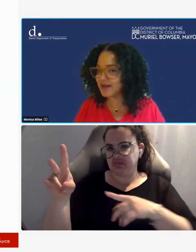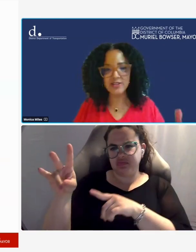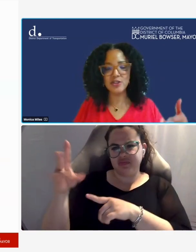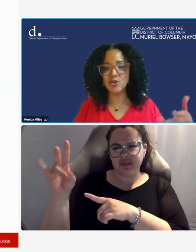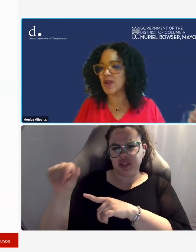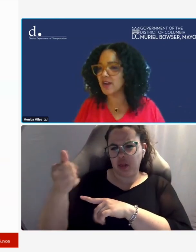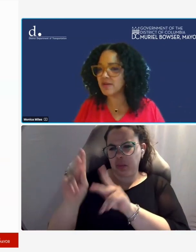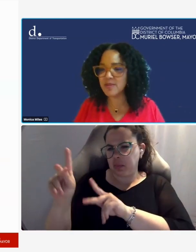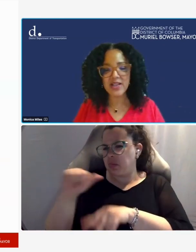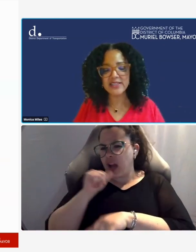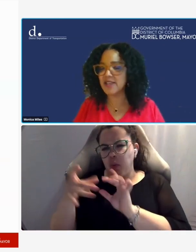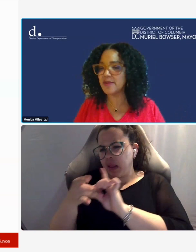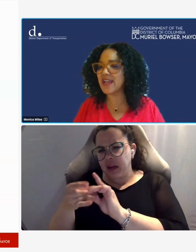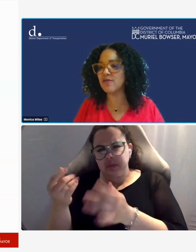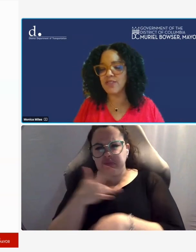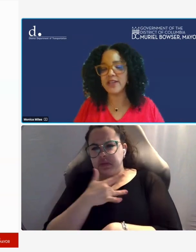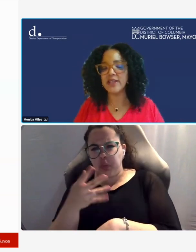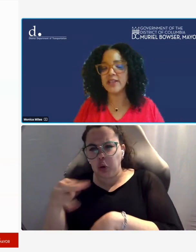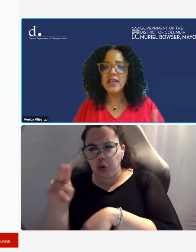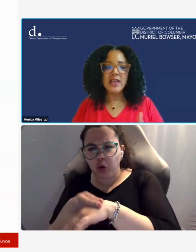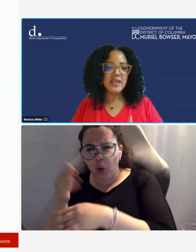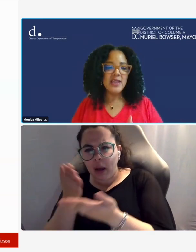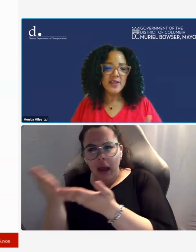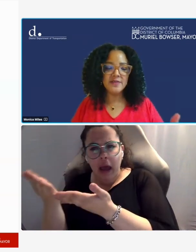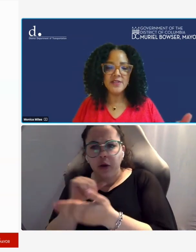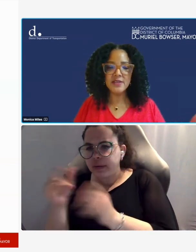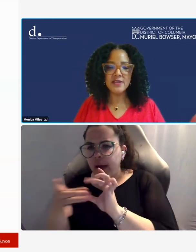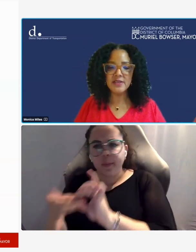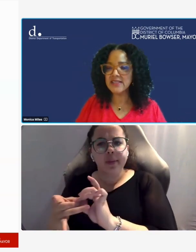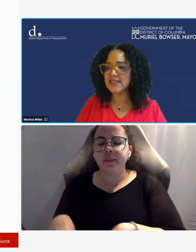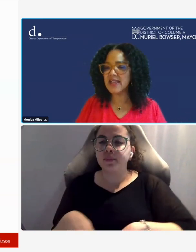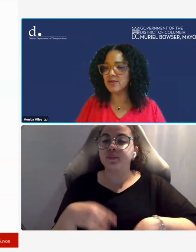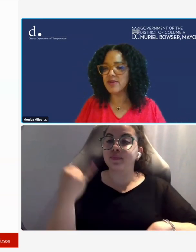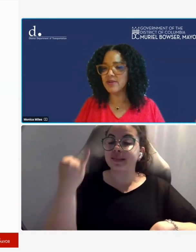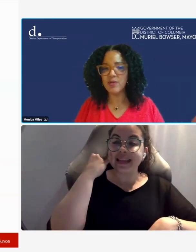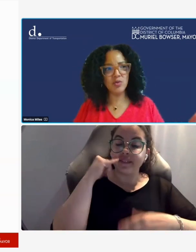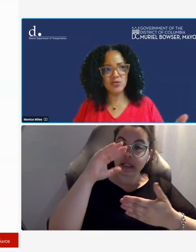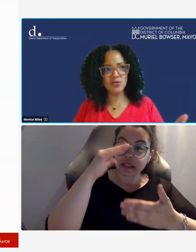under the normal hiring process they were not related if if the sun's salary was right